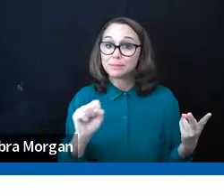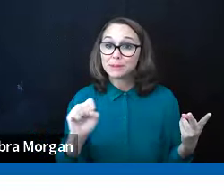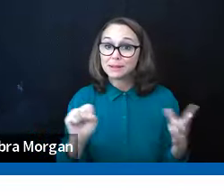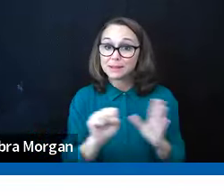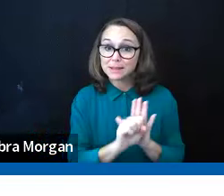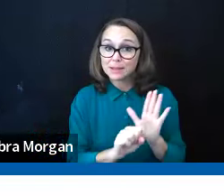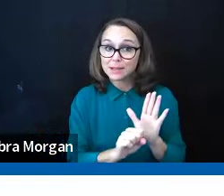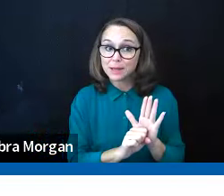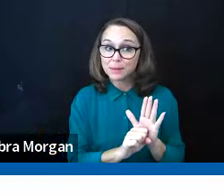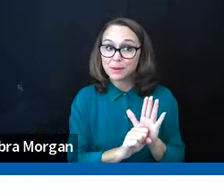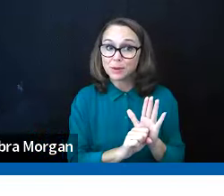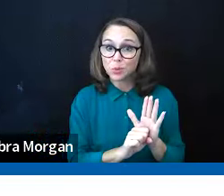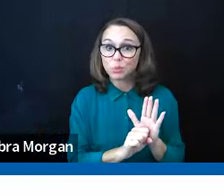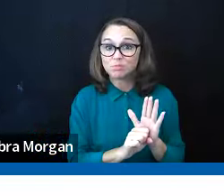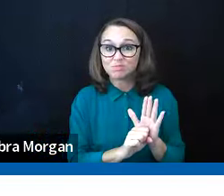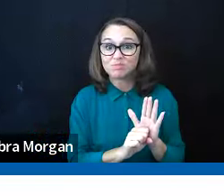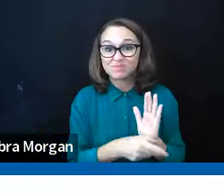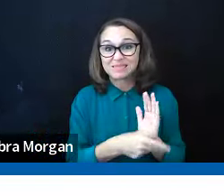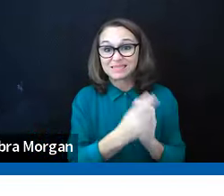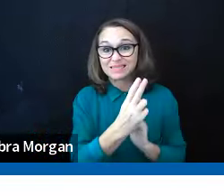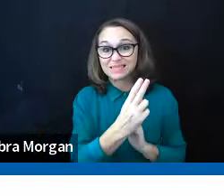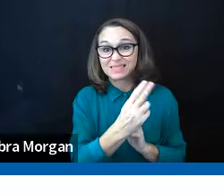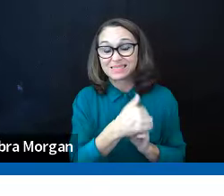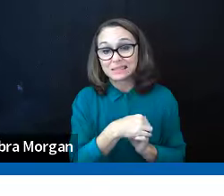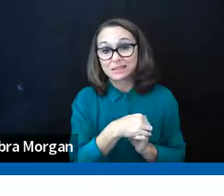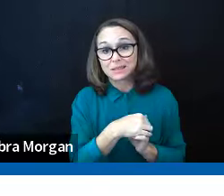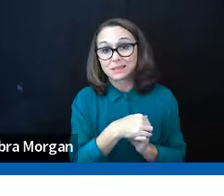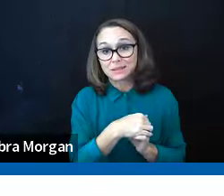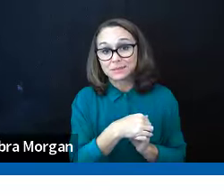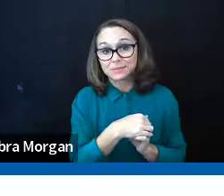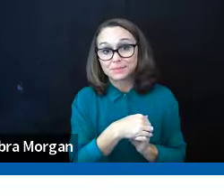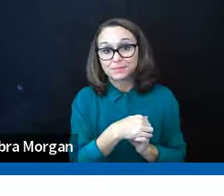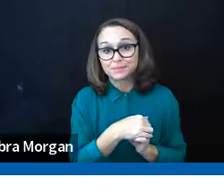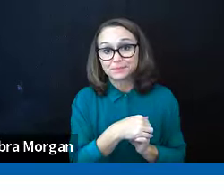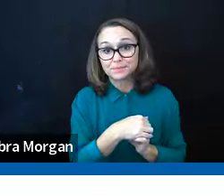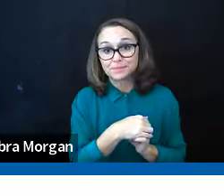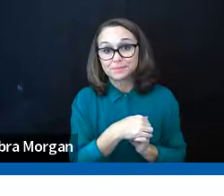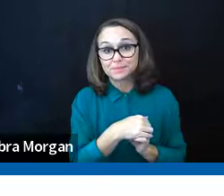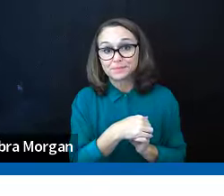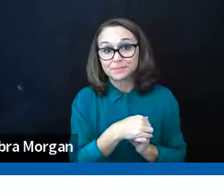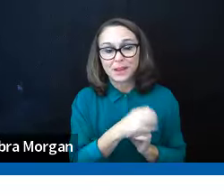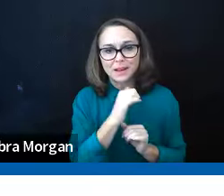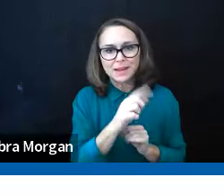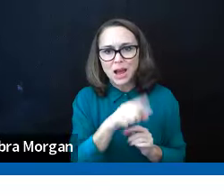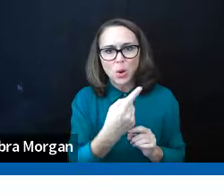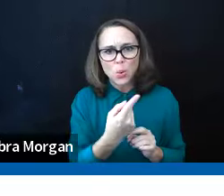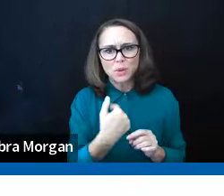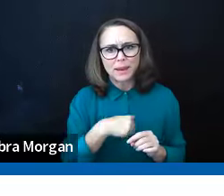up there and slightly above the national average. This was not just from our work, but from the work